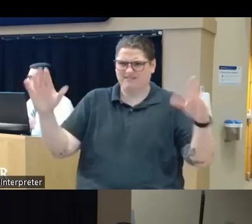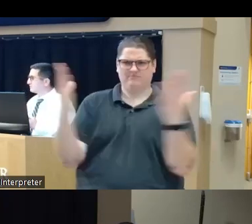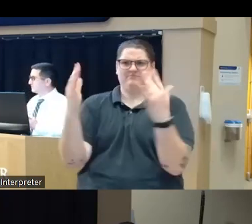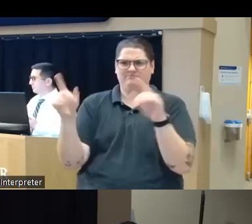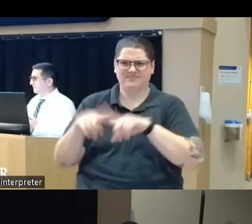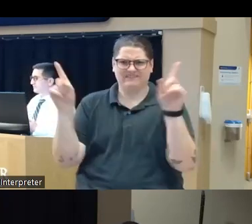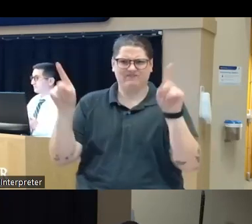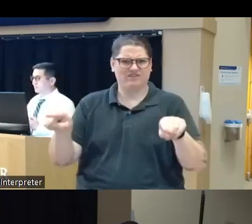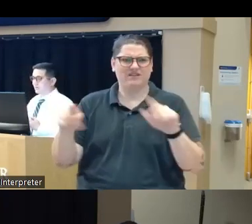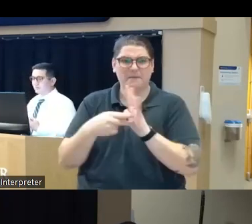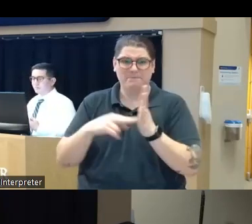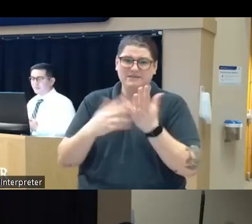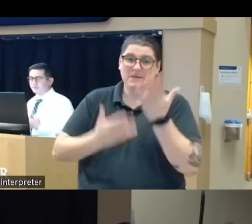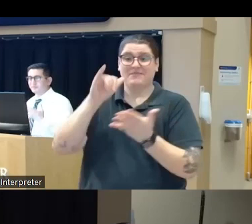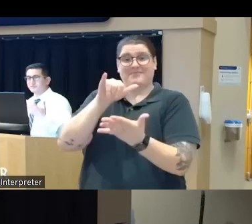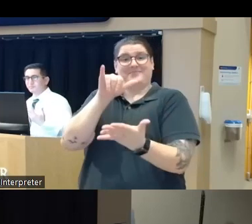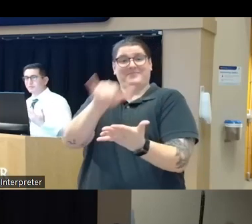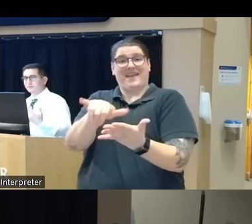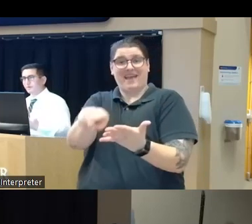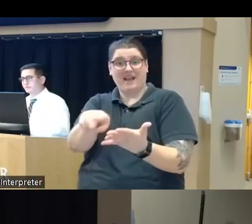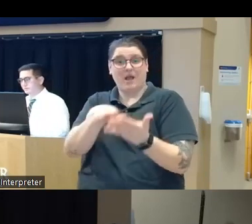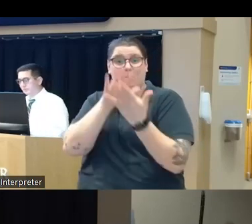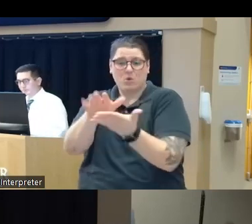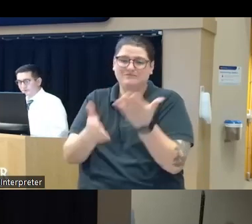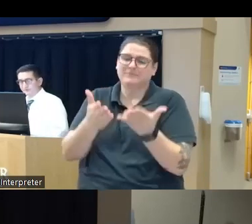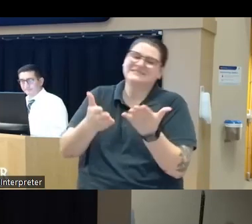the greatest place to start but that some of the deeper layers were actually much better